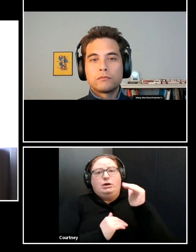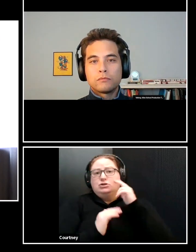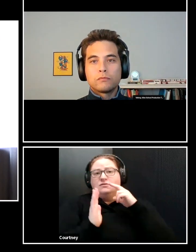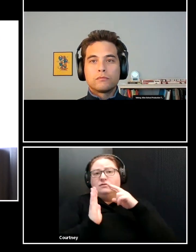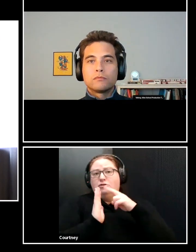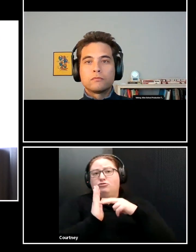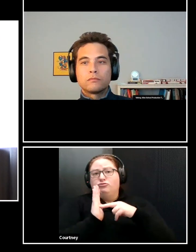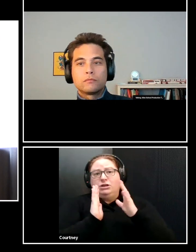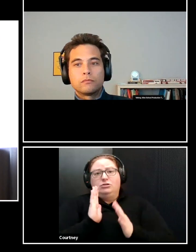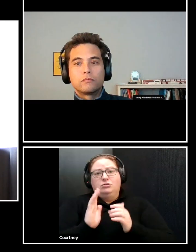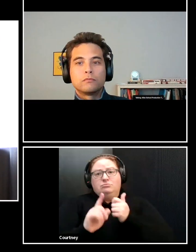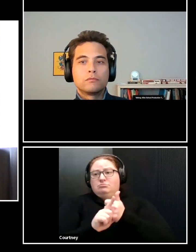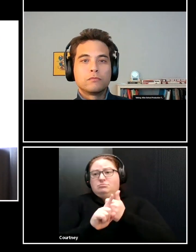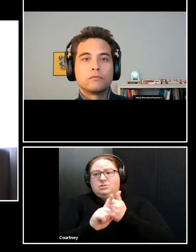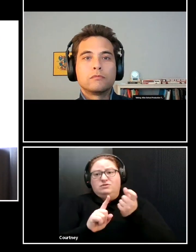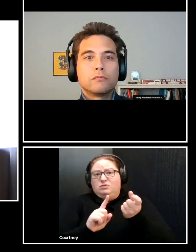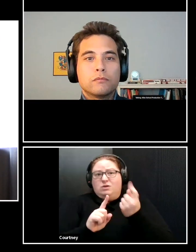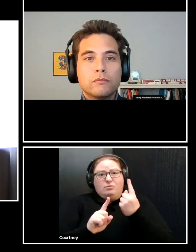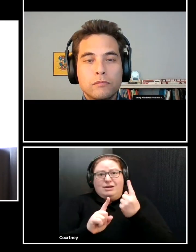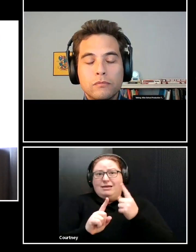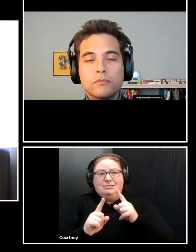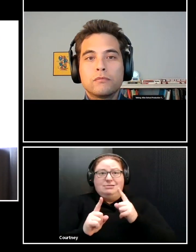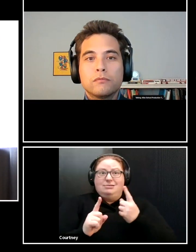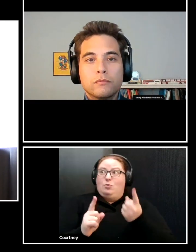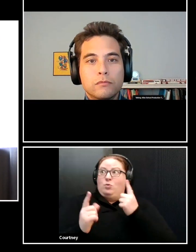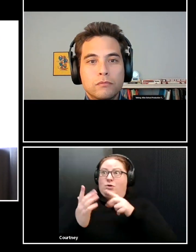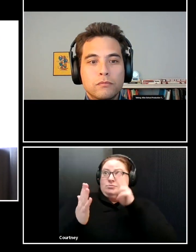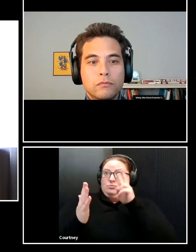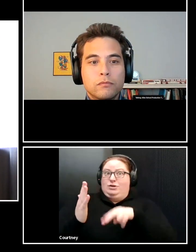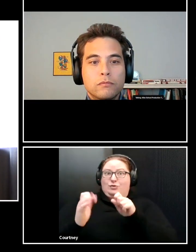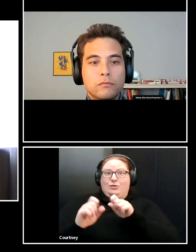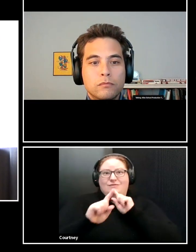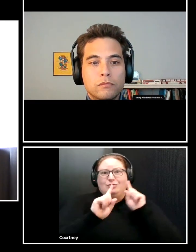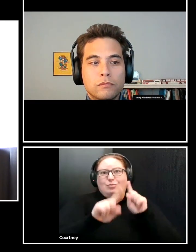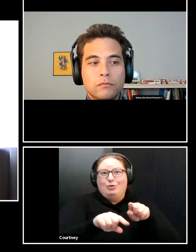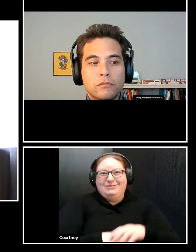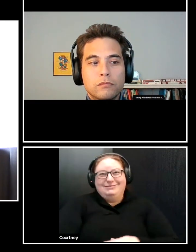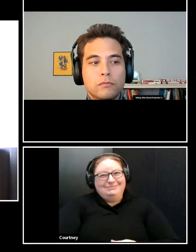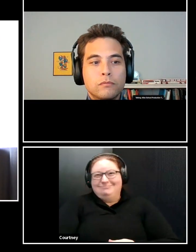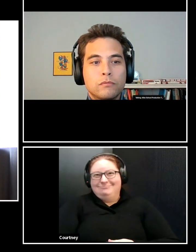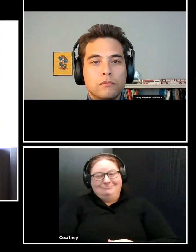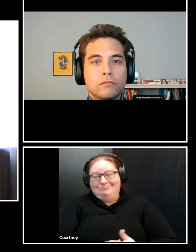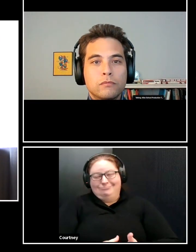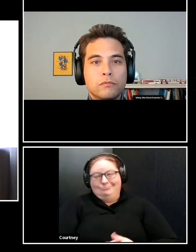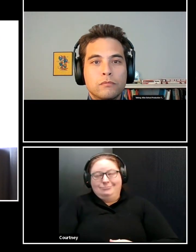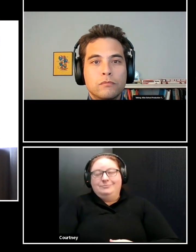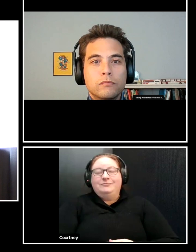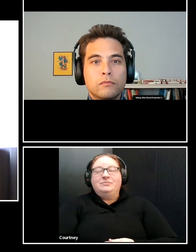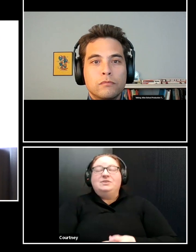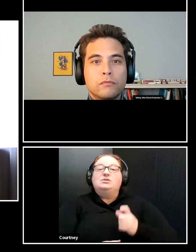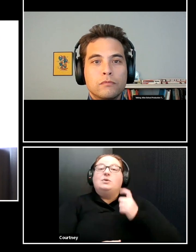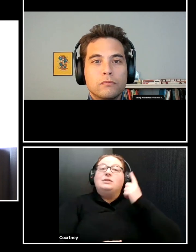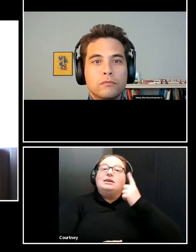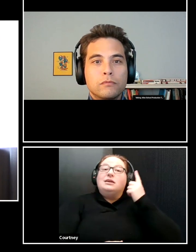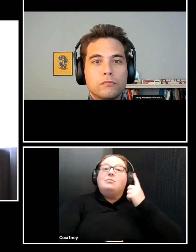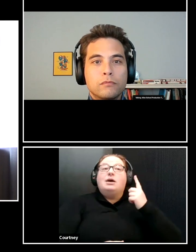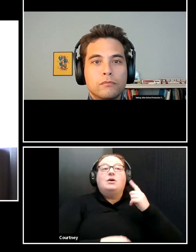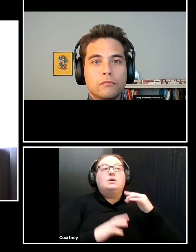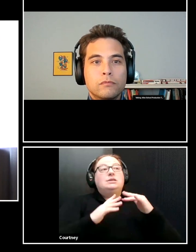read through of a report. Um so then yeah thinking about issues like um uh dynamic costing or you